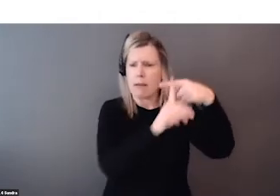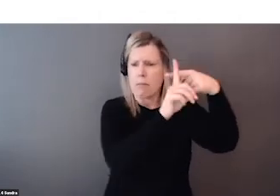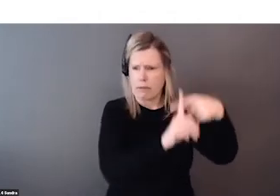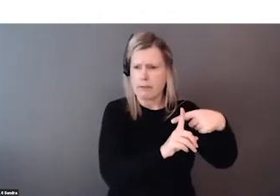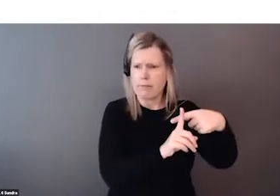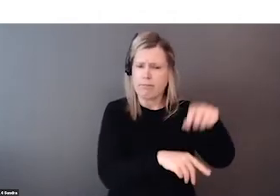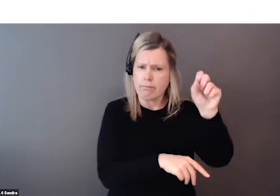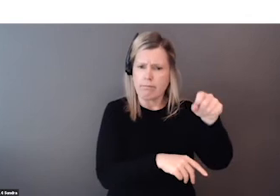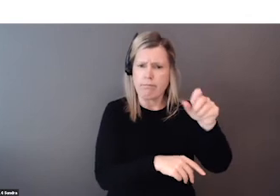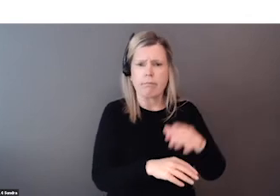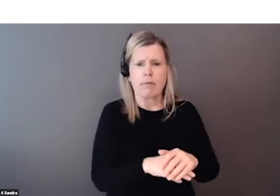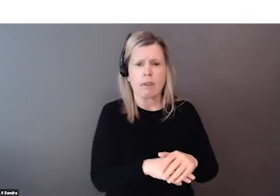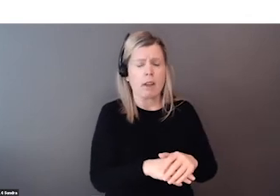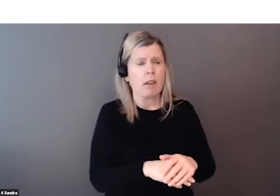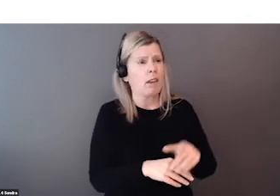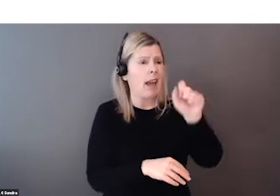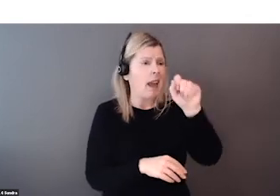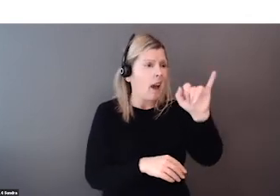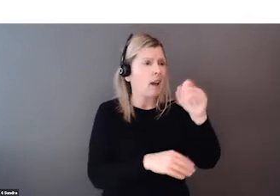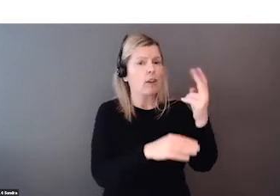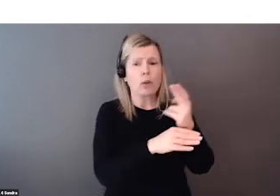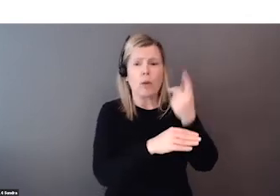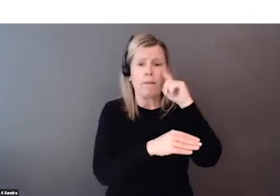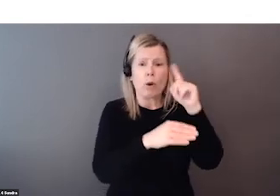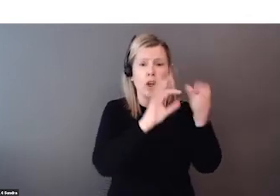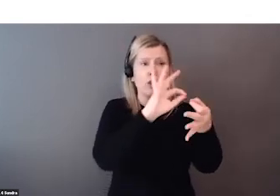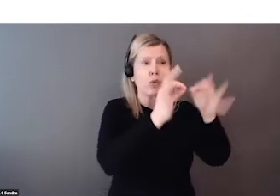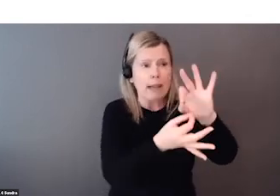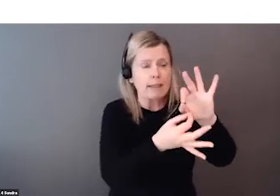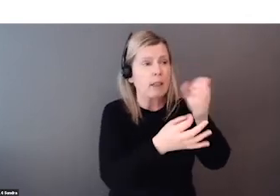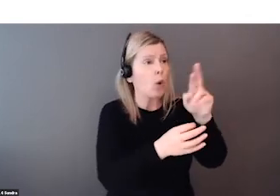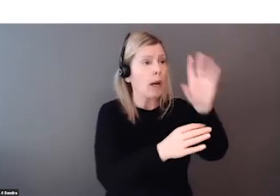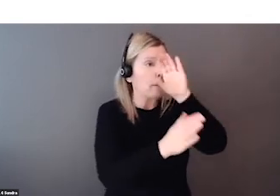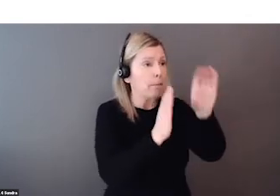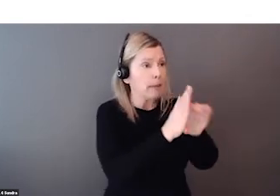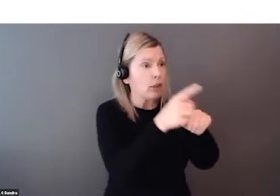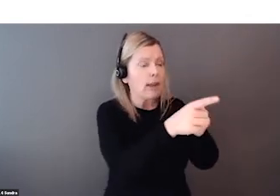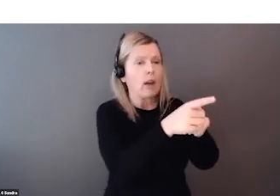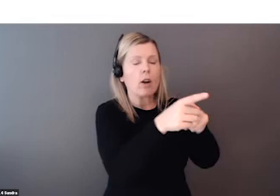It is undeniable that there are many compelling stories of artificial intelligence as translator,